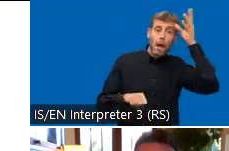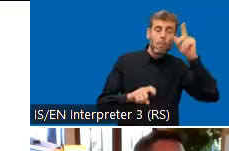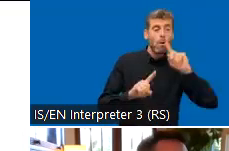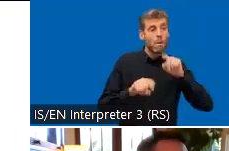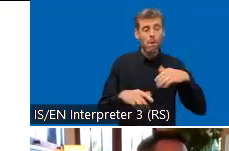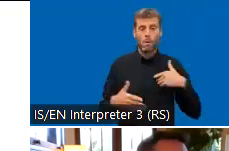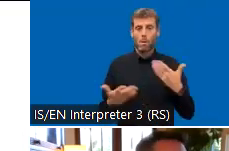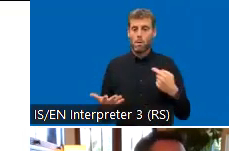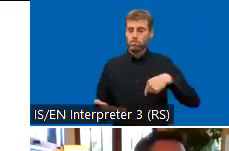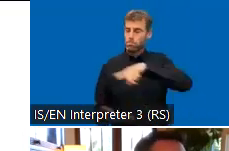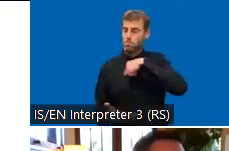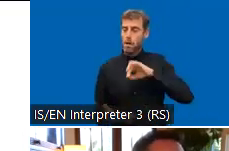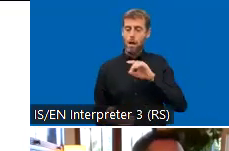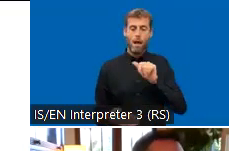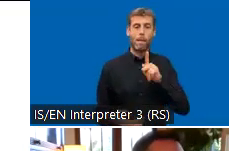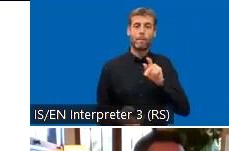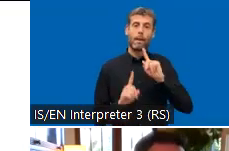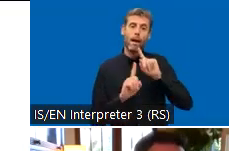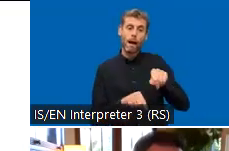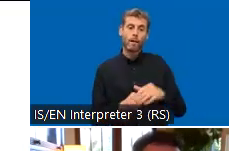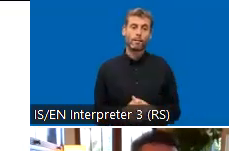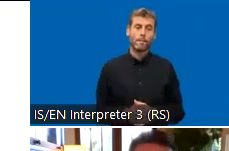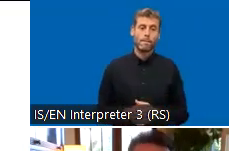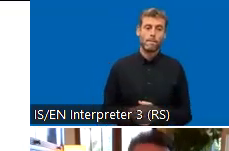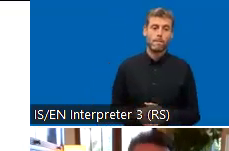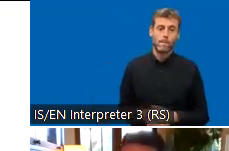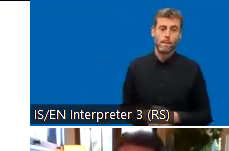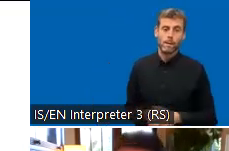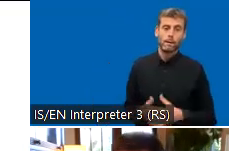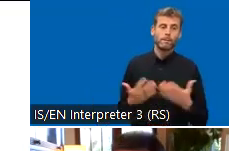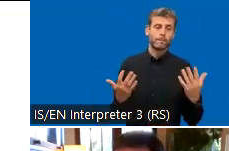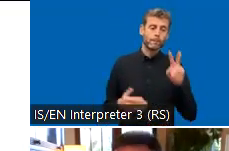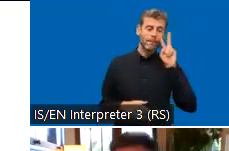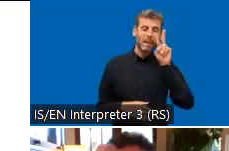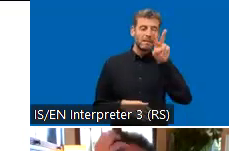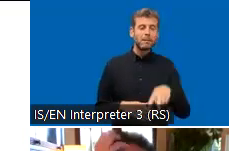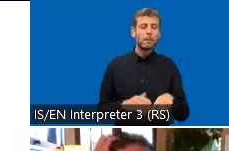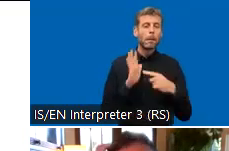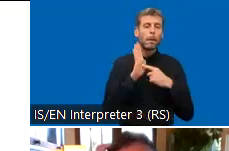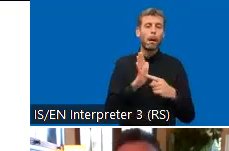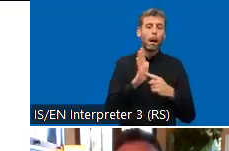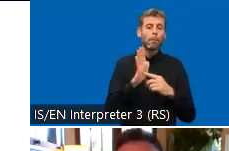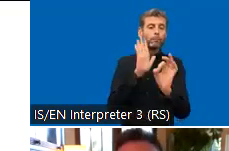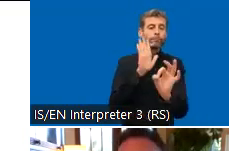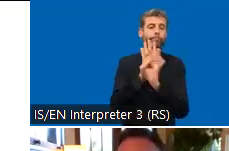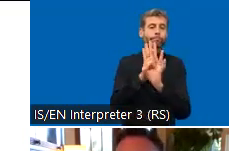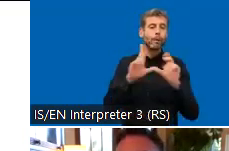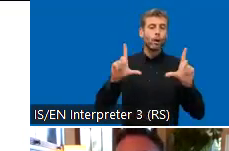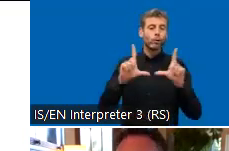definitely focused in these primary areas. In regards to the certifications, we've got some